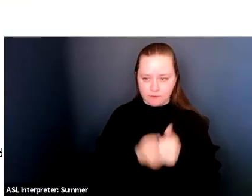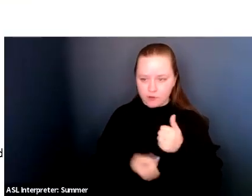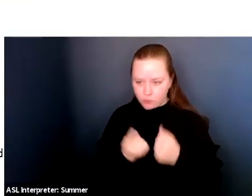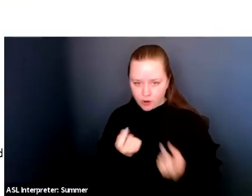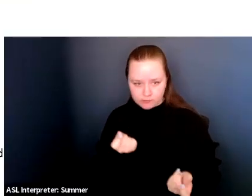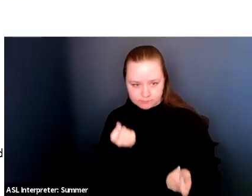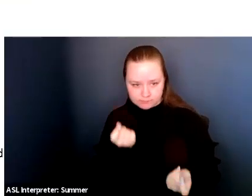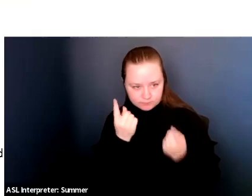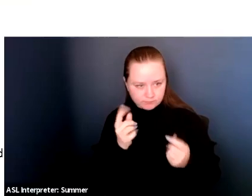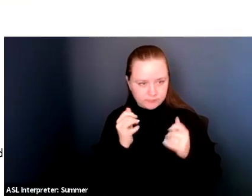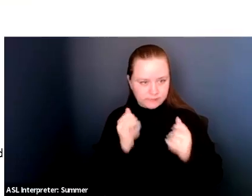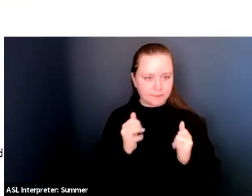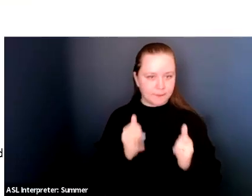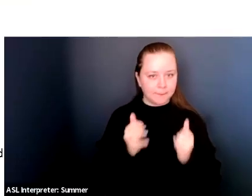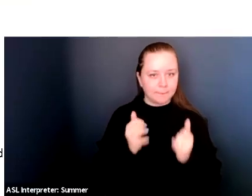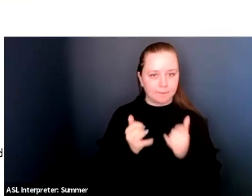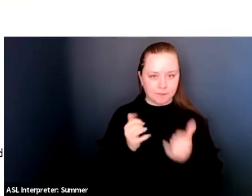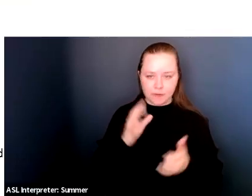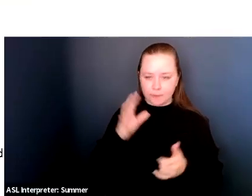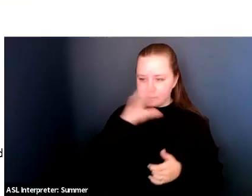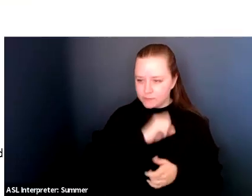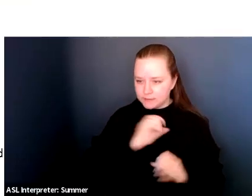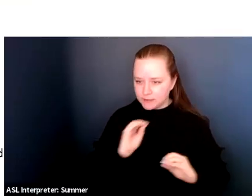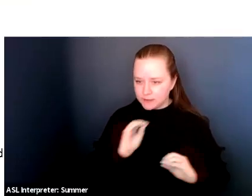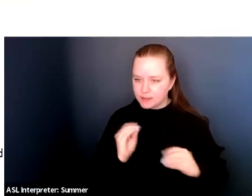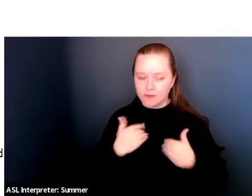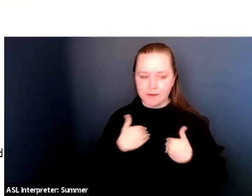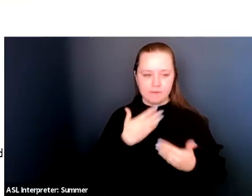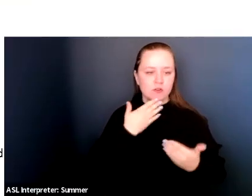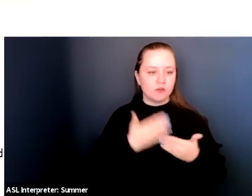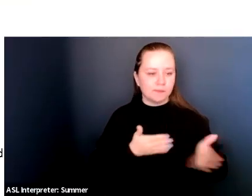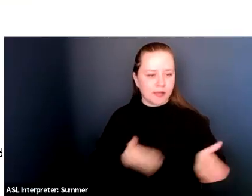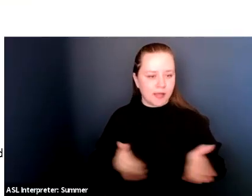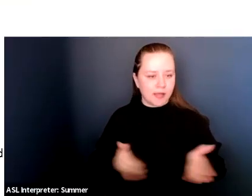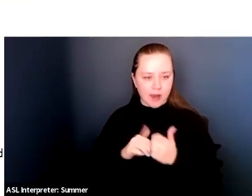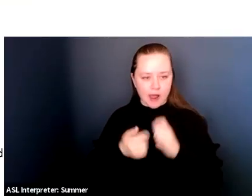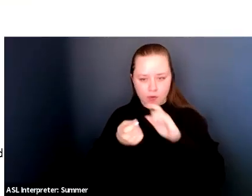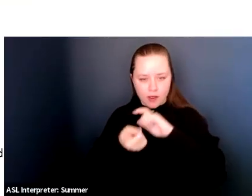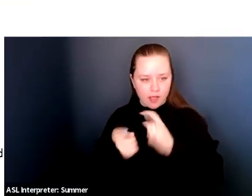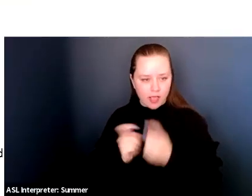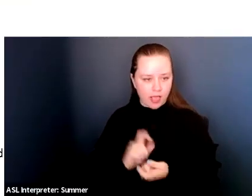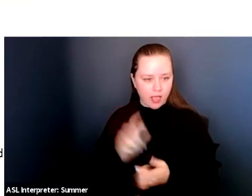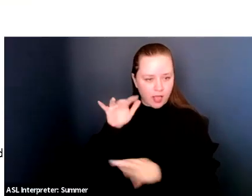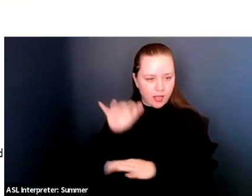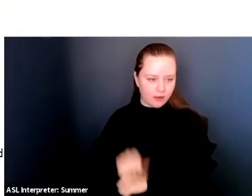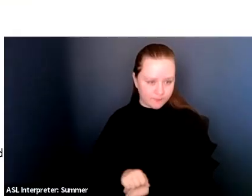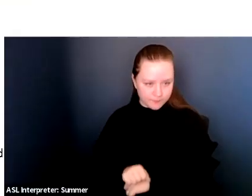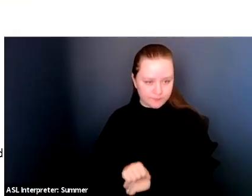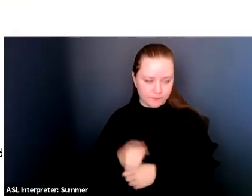and that everybody has a good plan for how we're going to adapt and optimize care throughout the pregnancy.